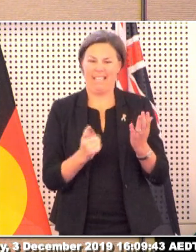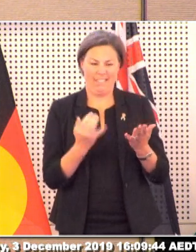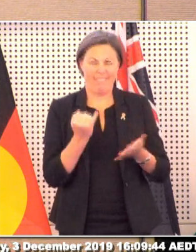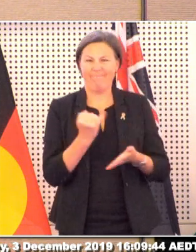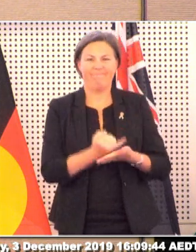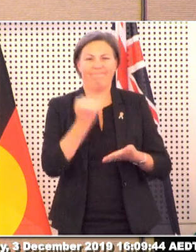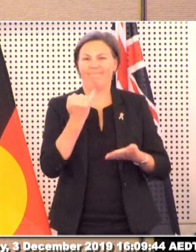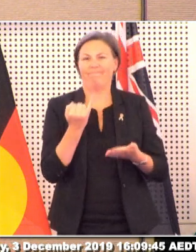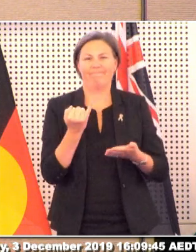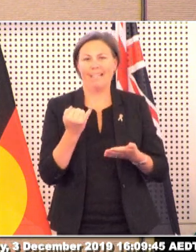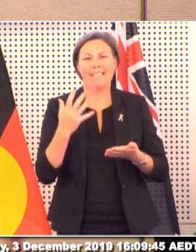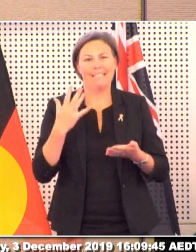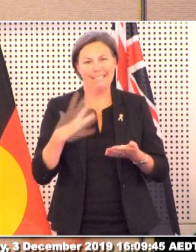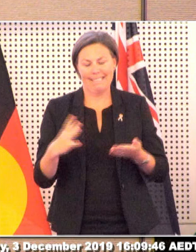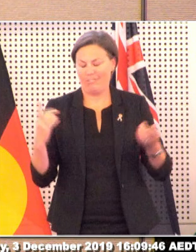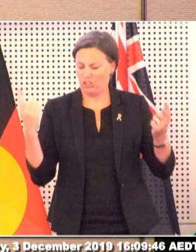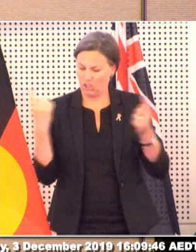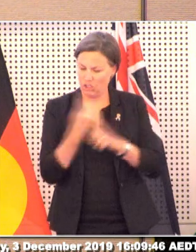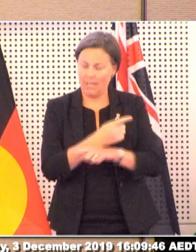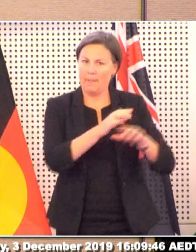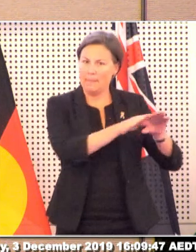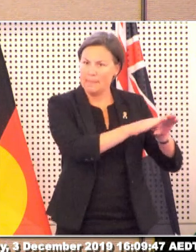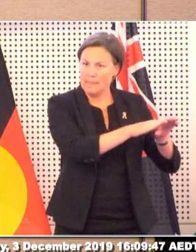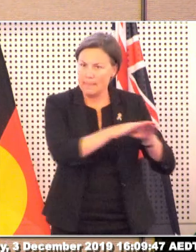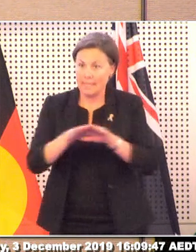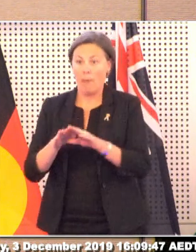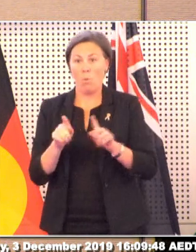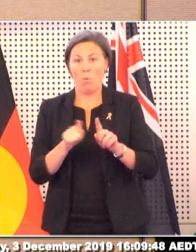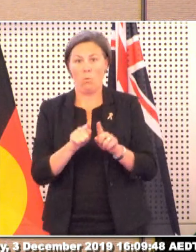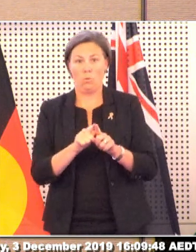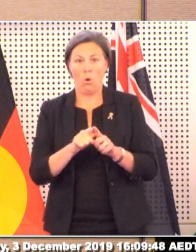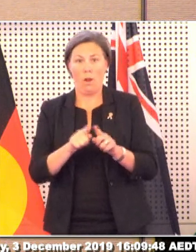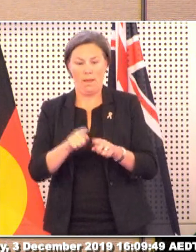It needs to be somehow standardised and mandated and that includes training staff